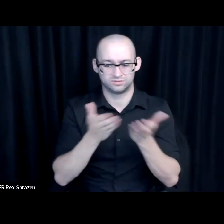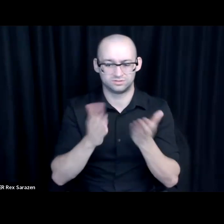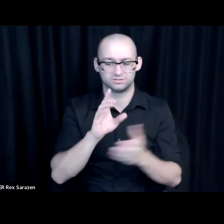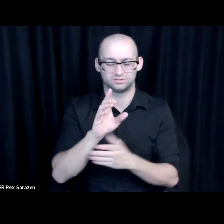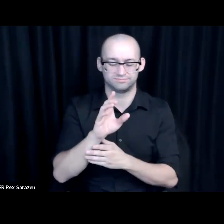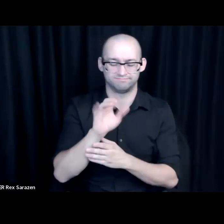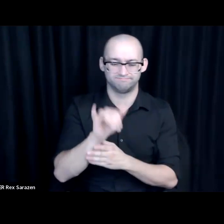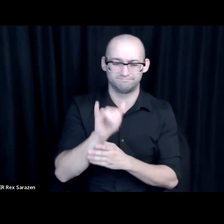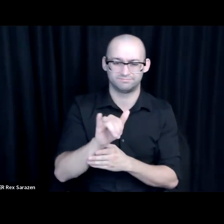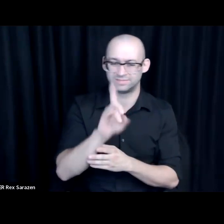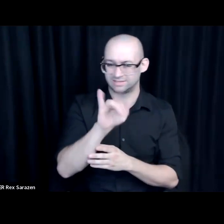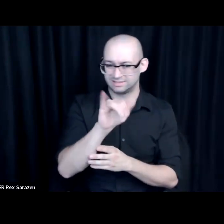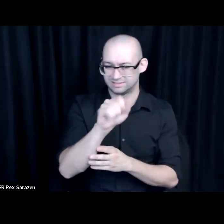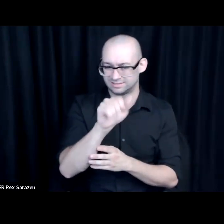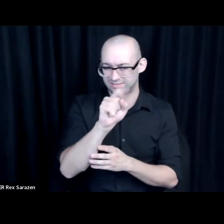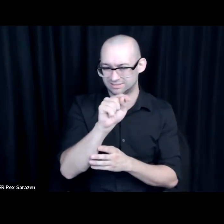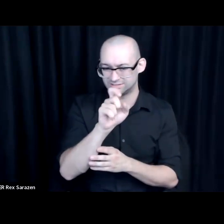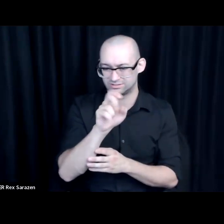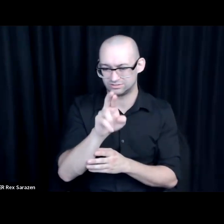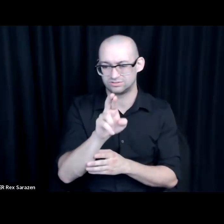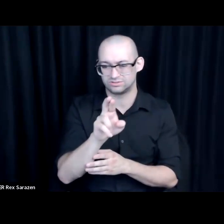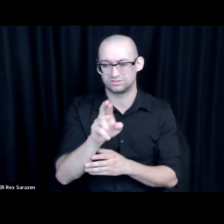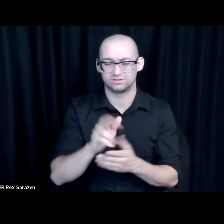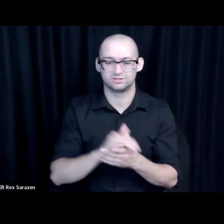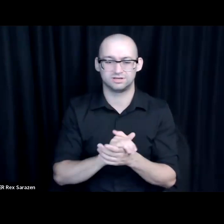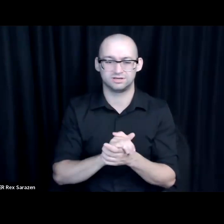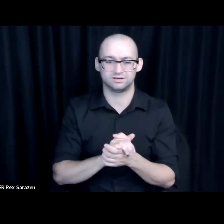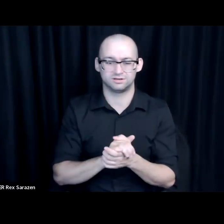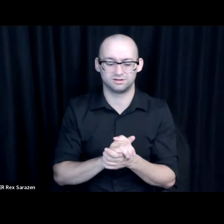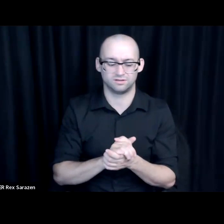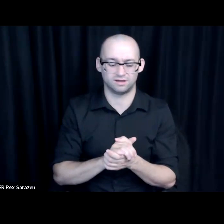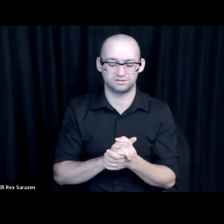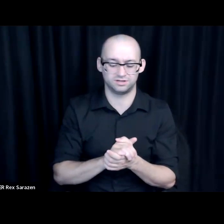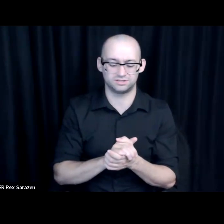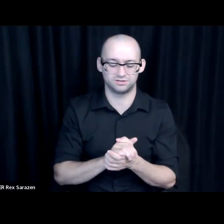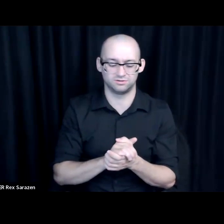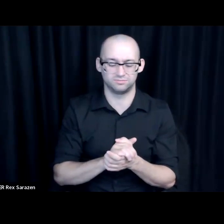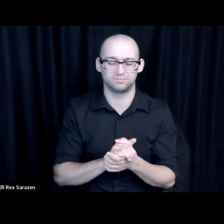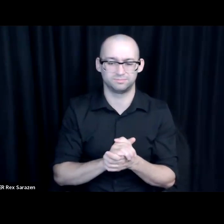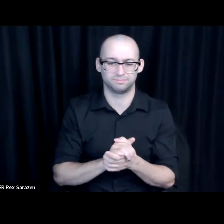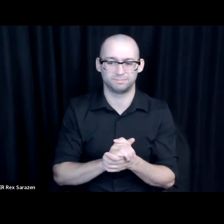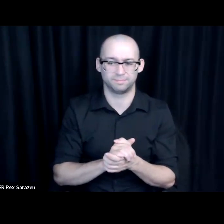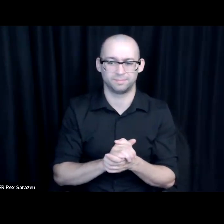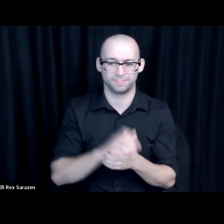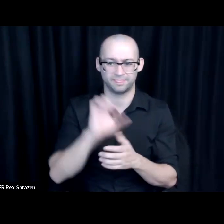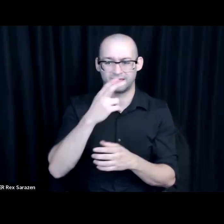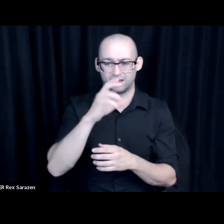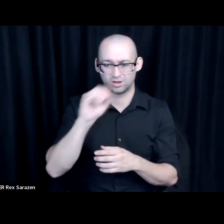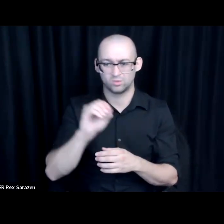disasters and you know, I think that you really eloquently echoed a lot of what we've heard back,